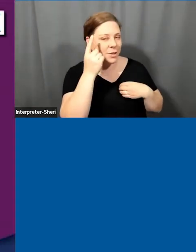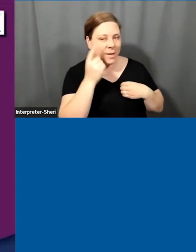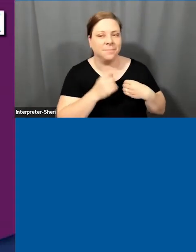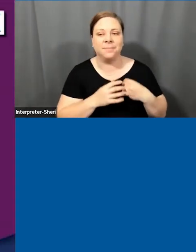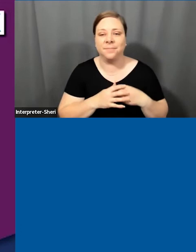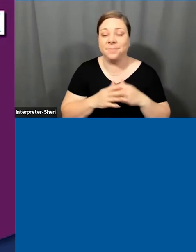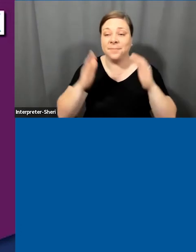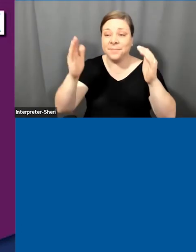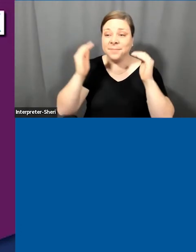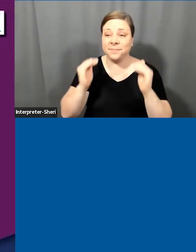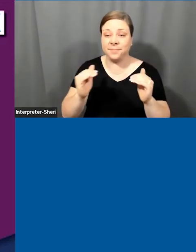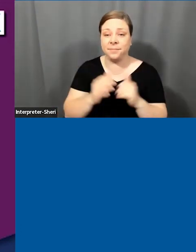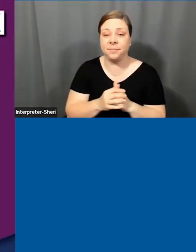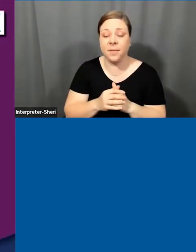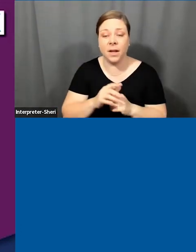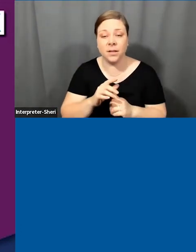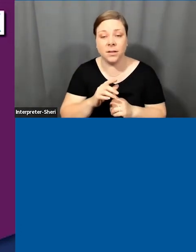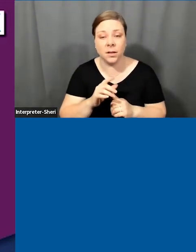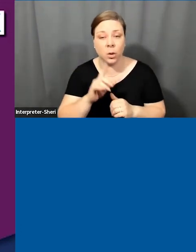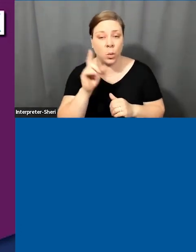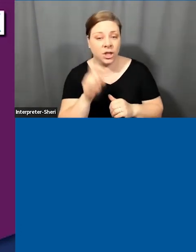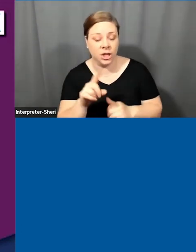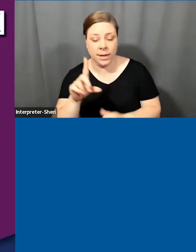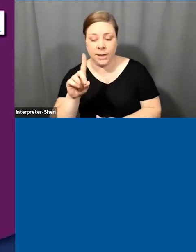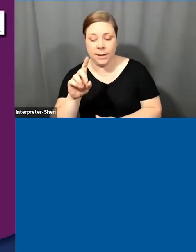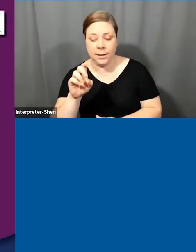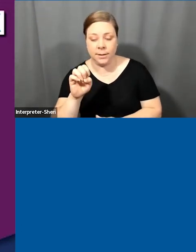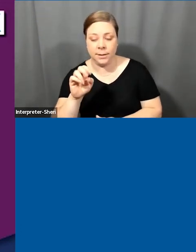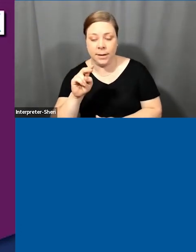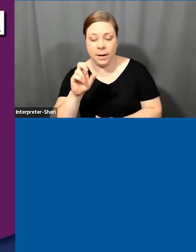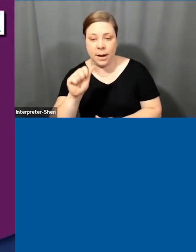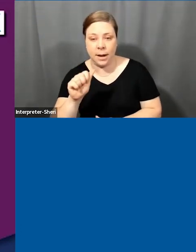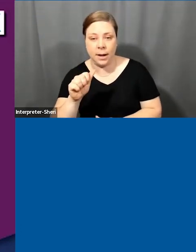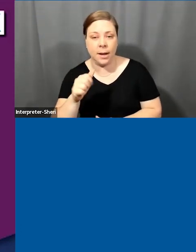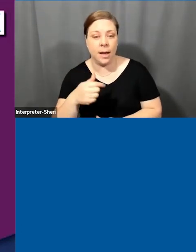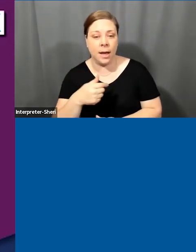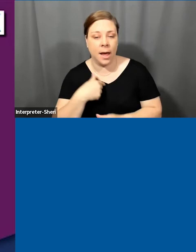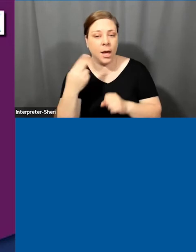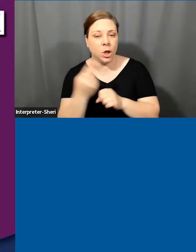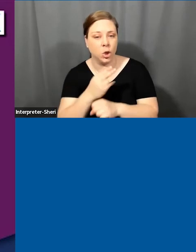Next we have Dinet who asks, I'm someone that uses JAWS to test things like websites,